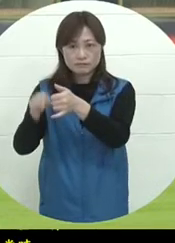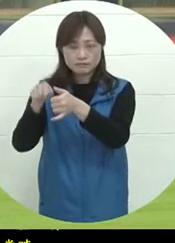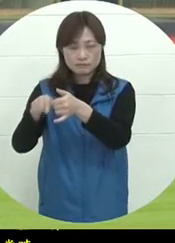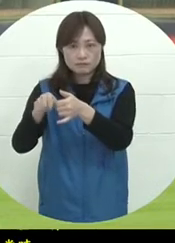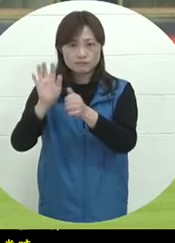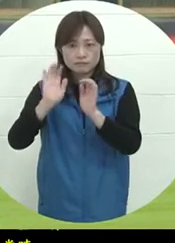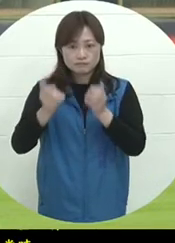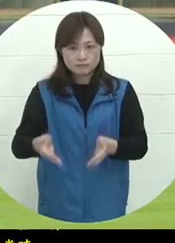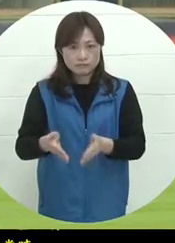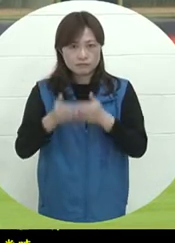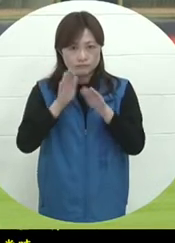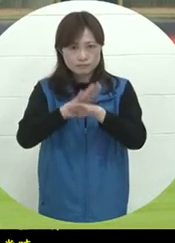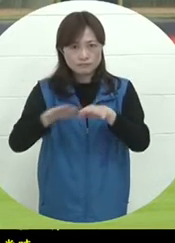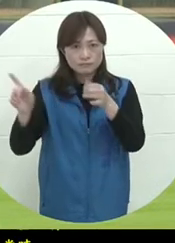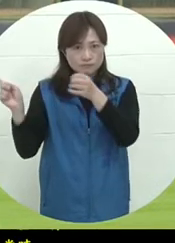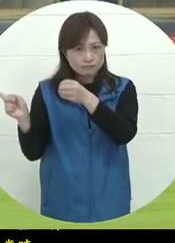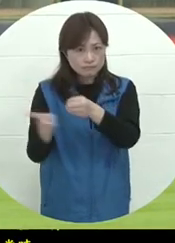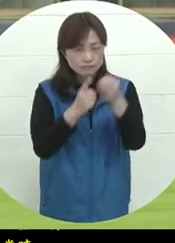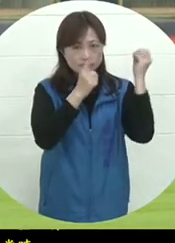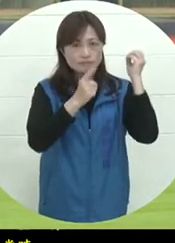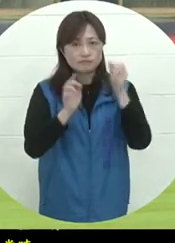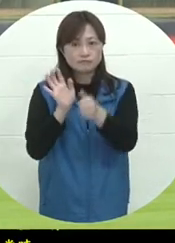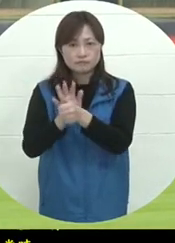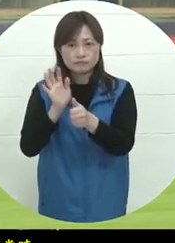time and two teammates who were runners were sent back to home plate